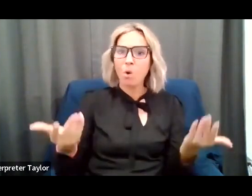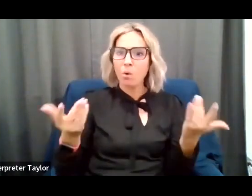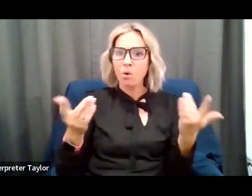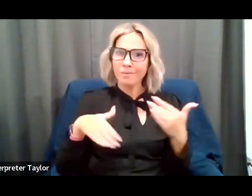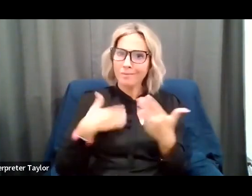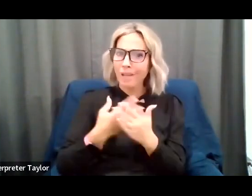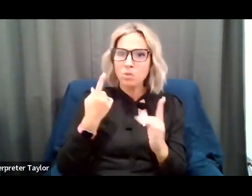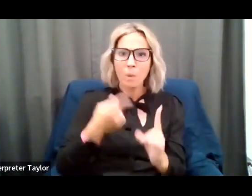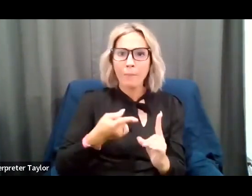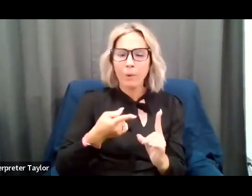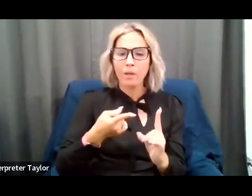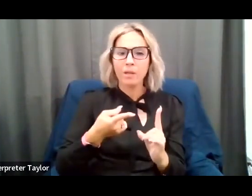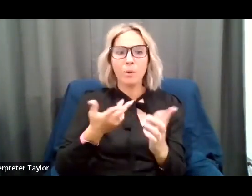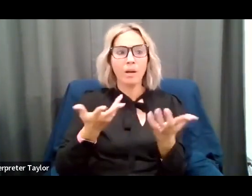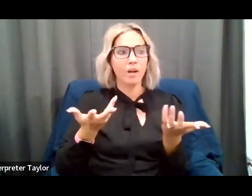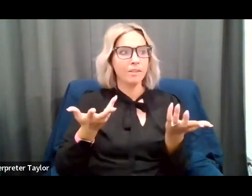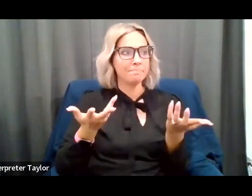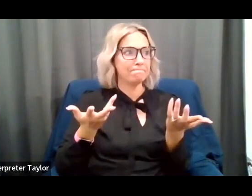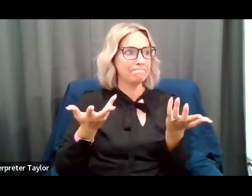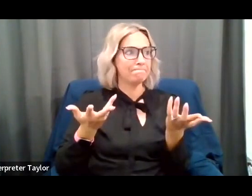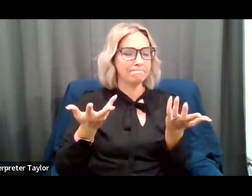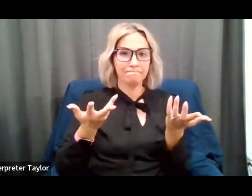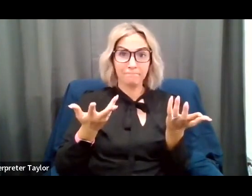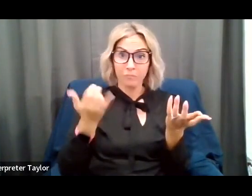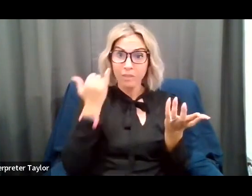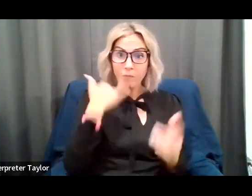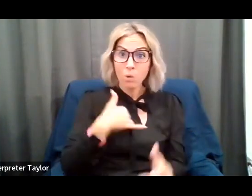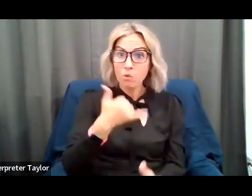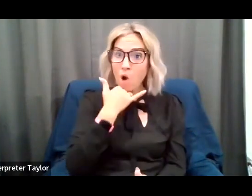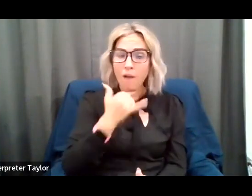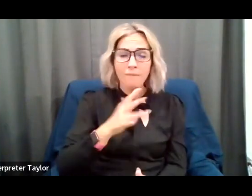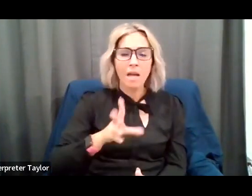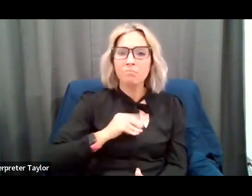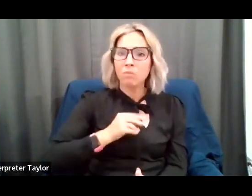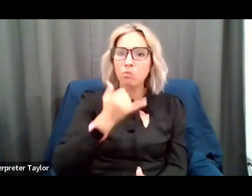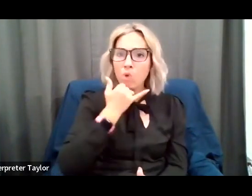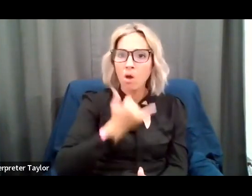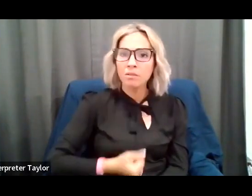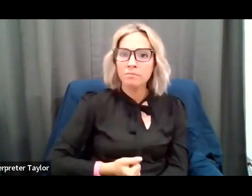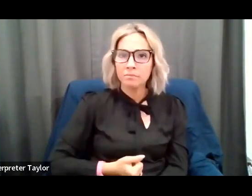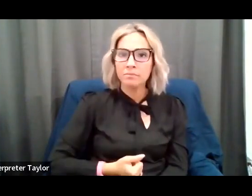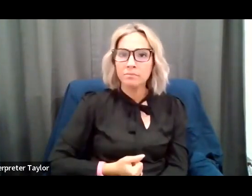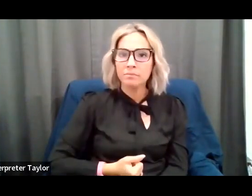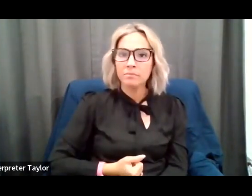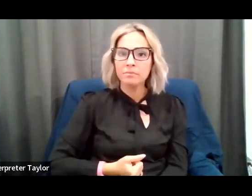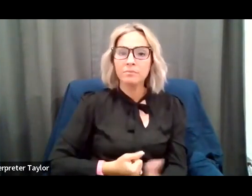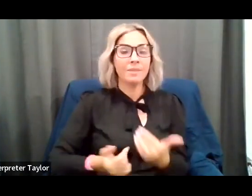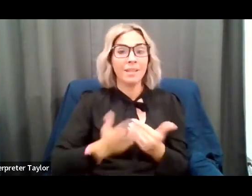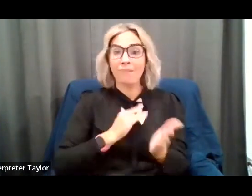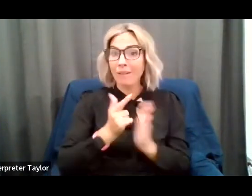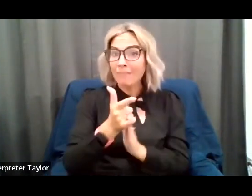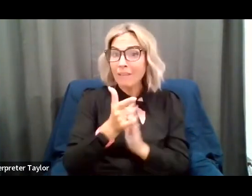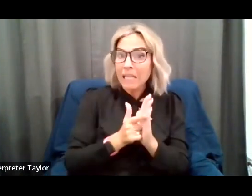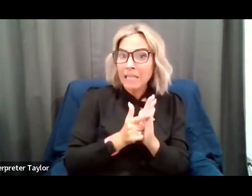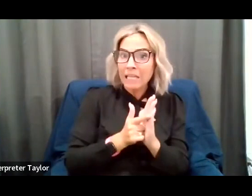where if we're wrong, we're wrong. Even if legally, we're afforded latitude,